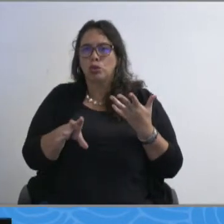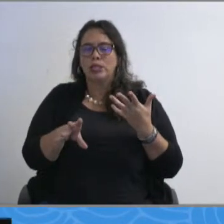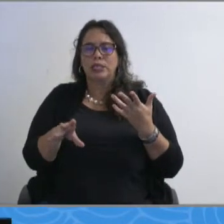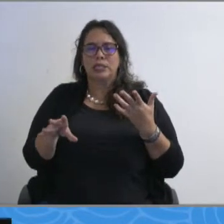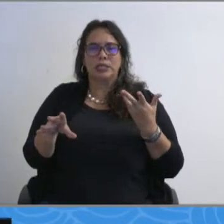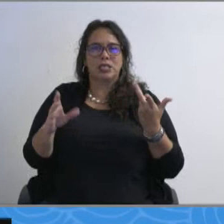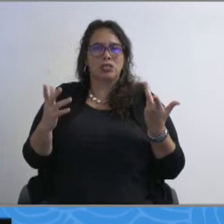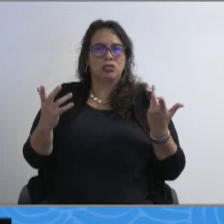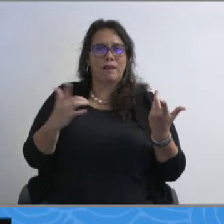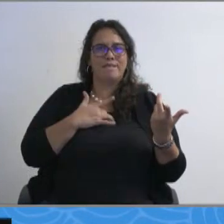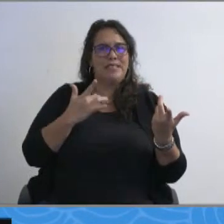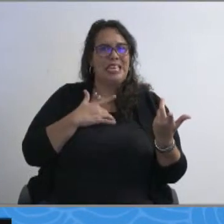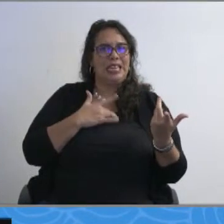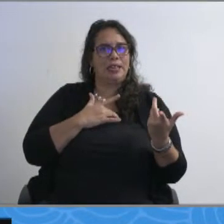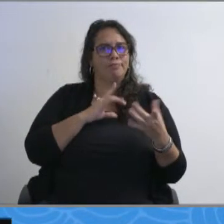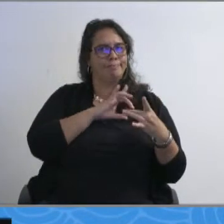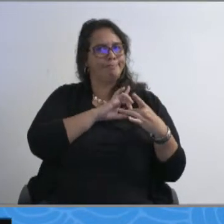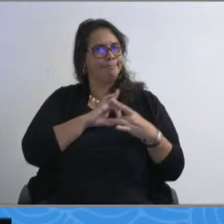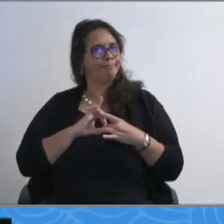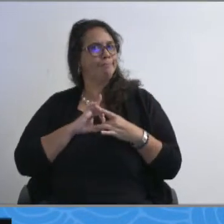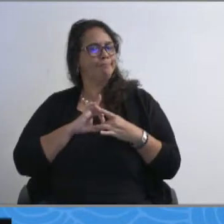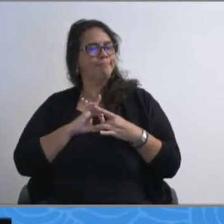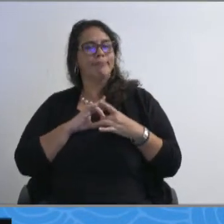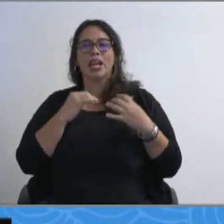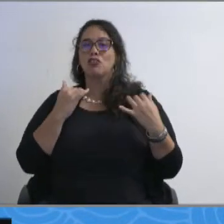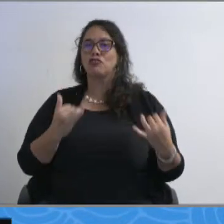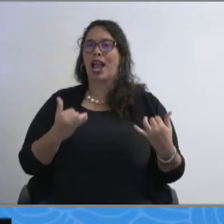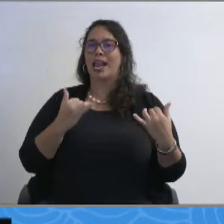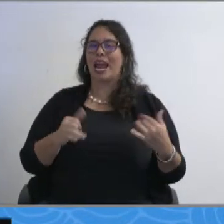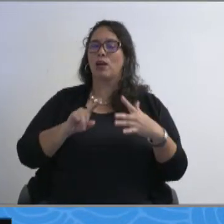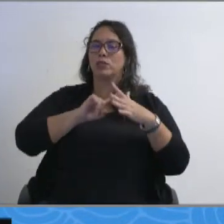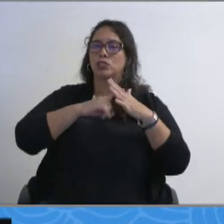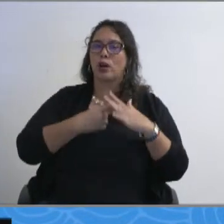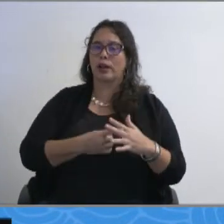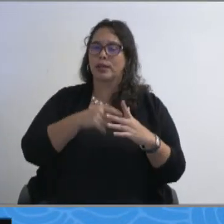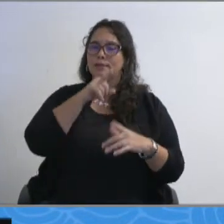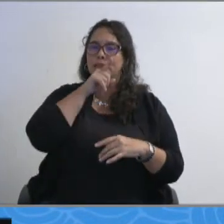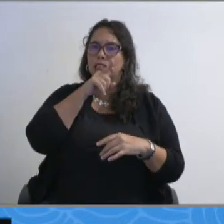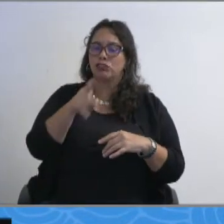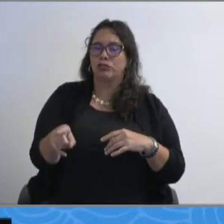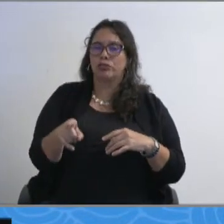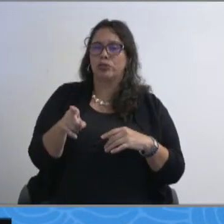that sense of belonging?" Right now, we're starting by ensuring that this tutor